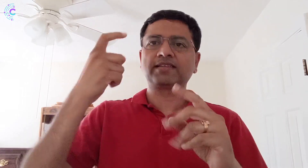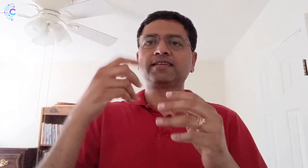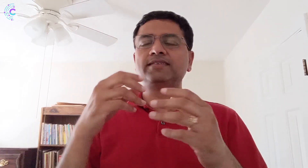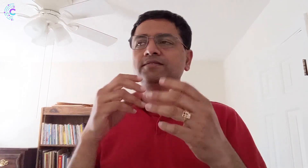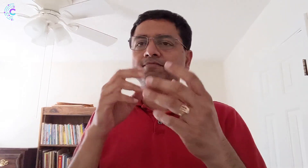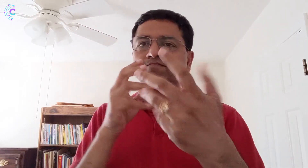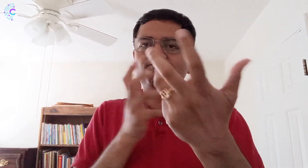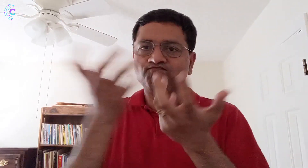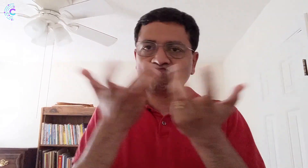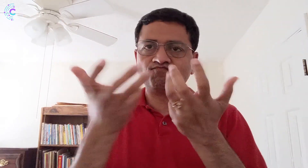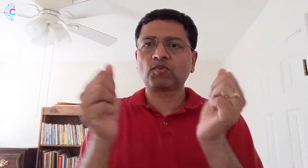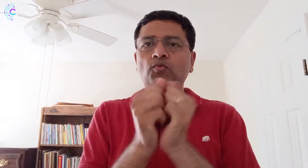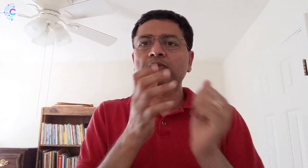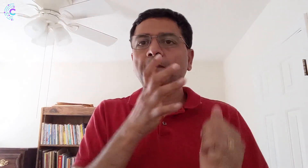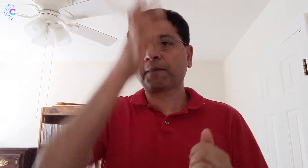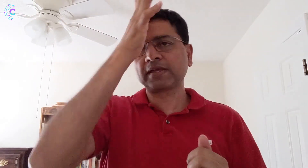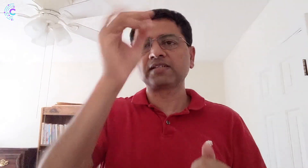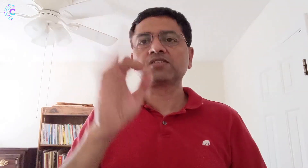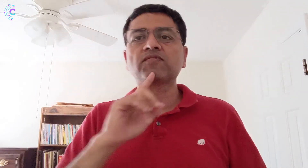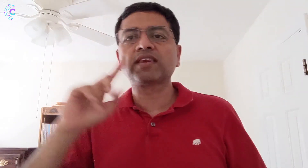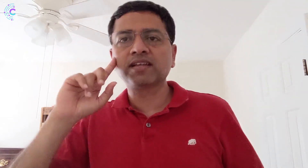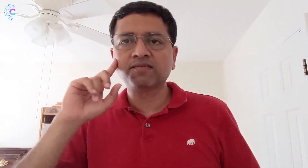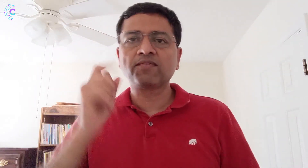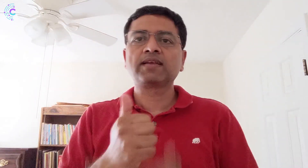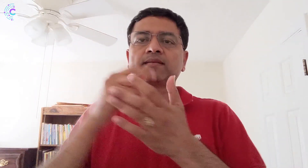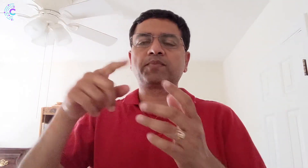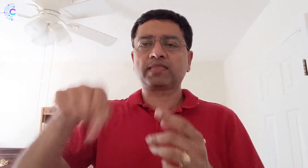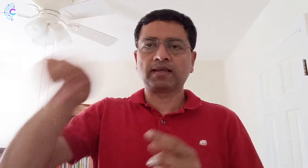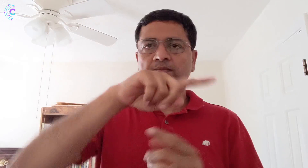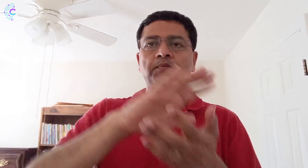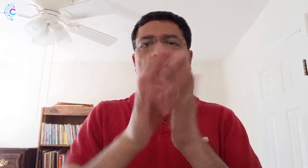independently work with non-signing parents of Deaf children. This would help the parents